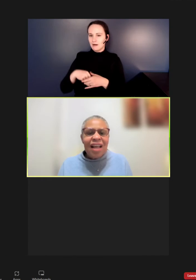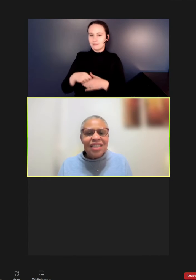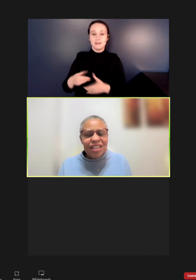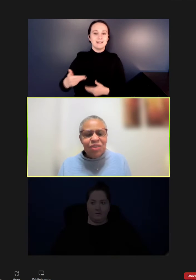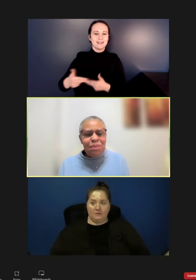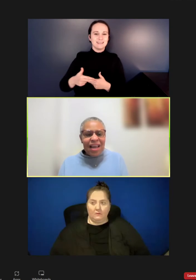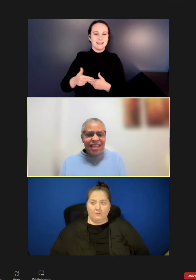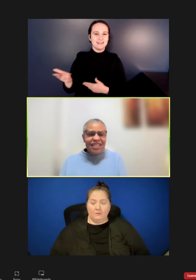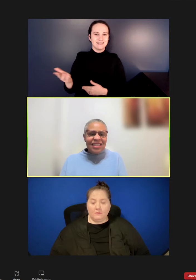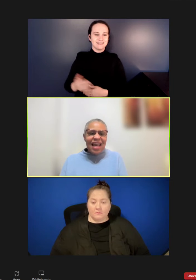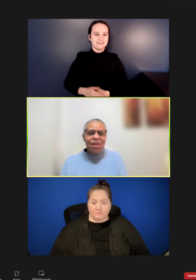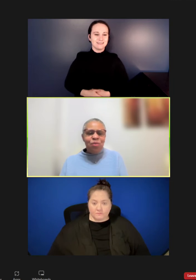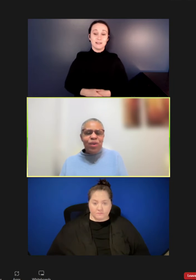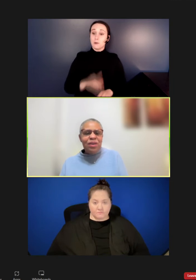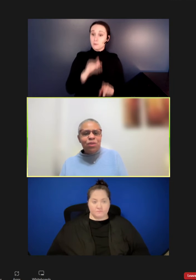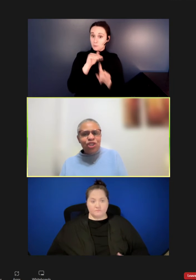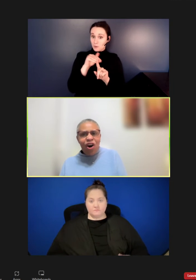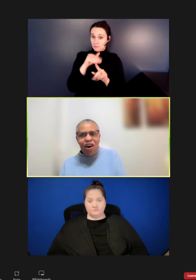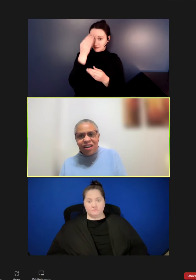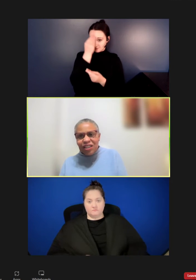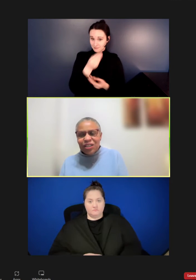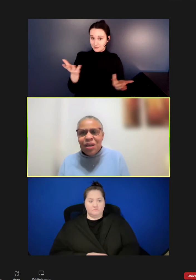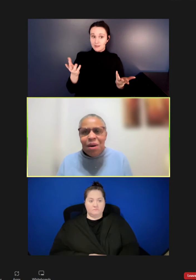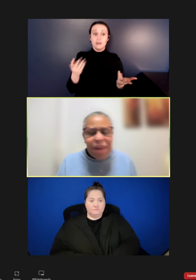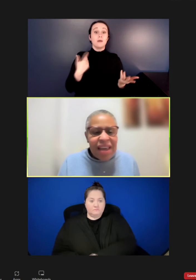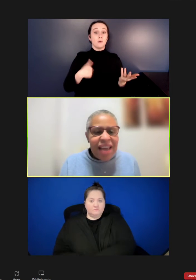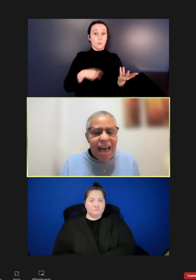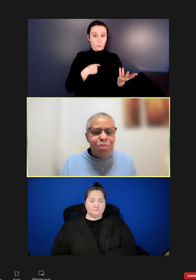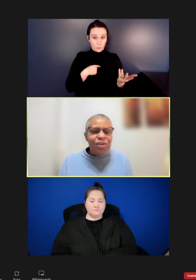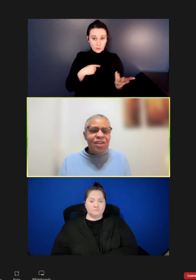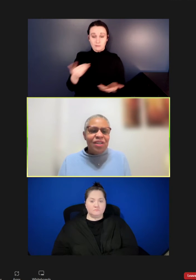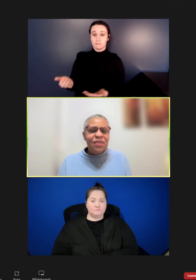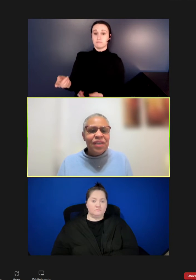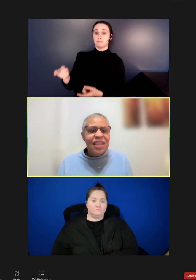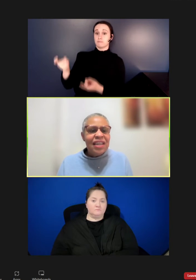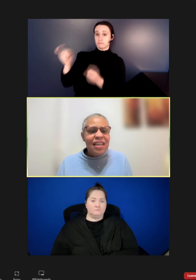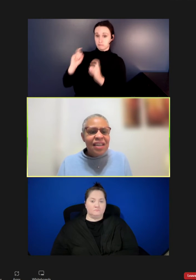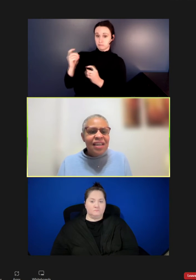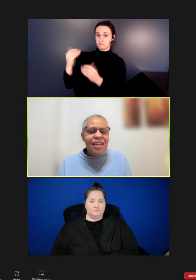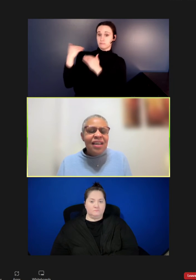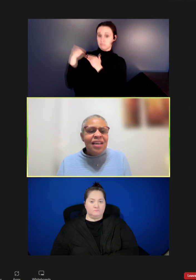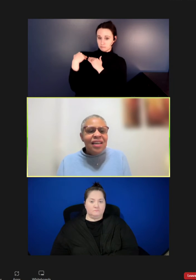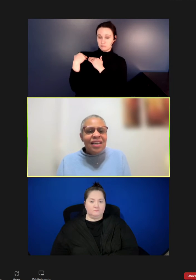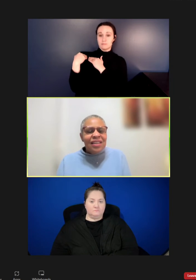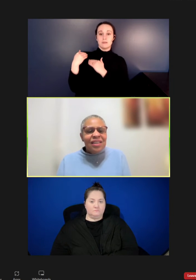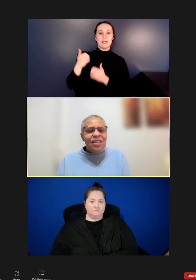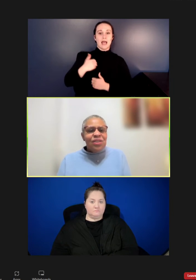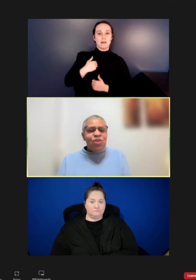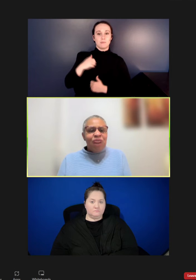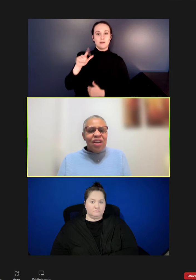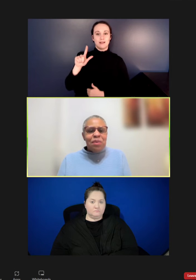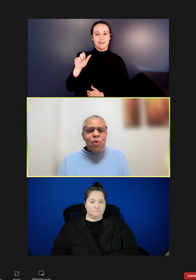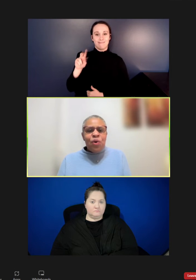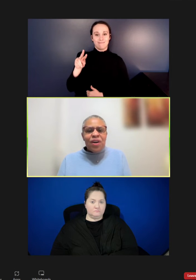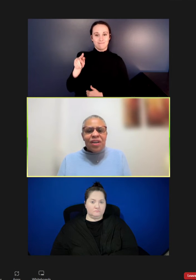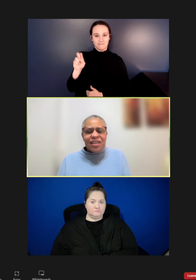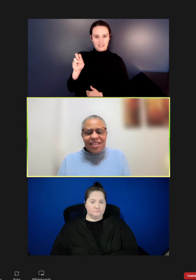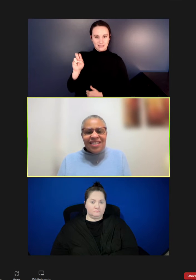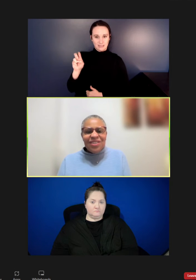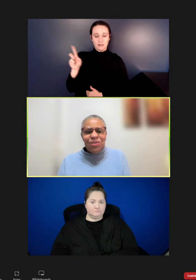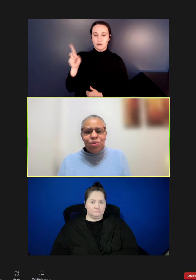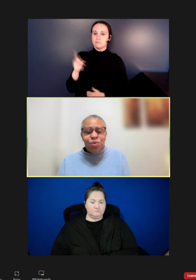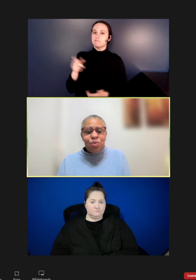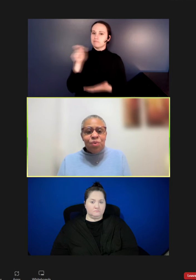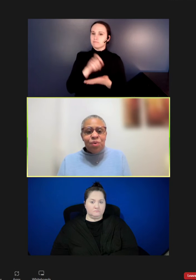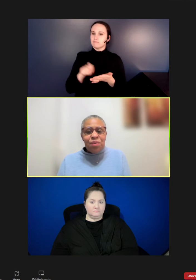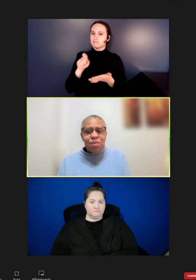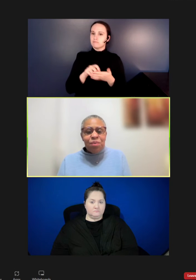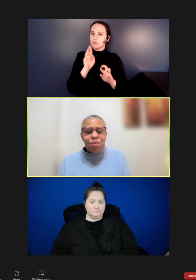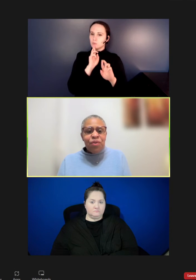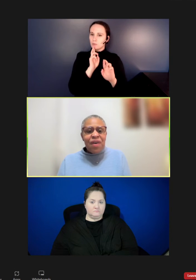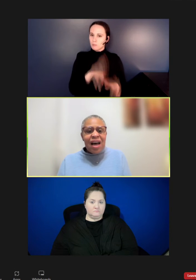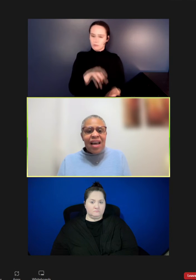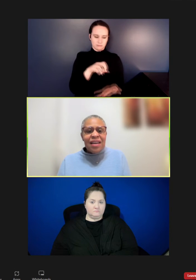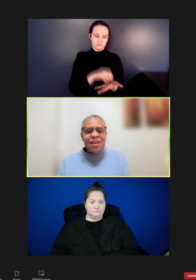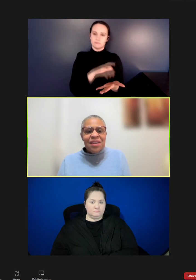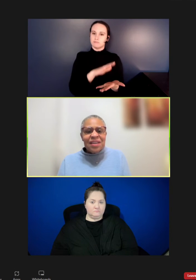I'll just remind us that we were charged by Admiral Levine to write a report to provide